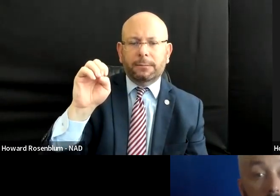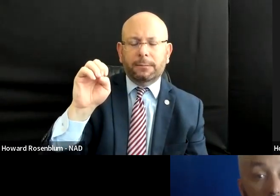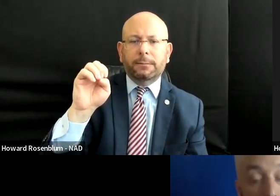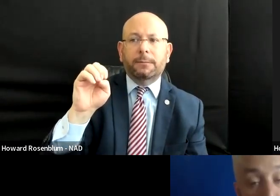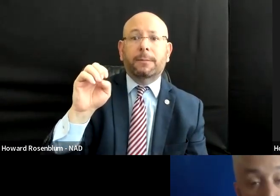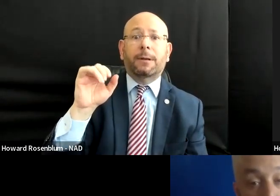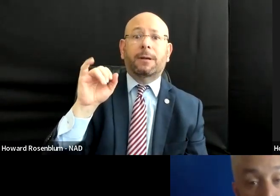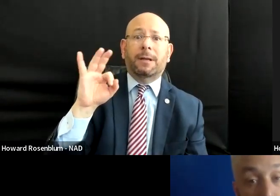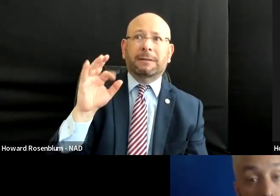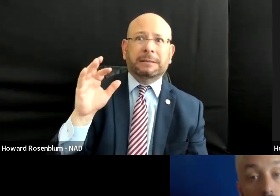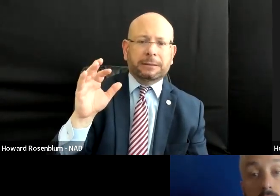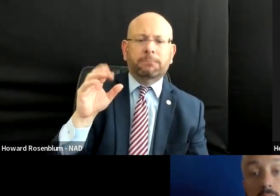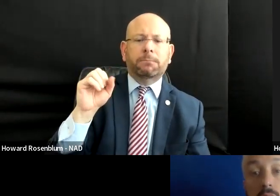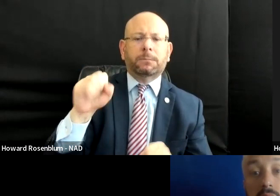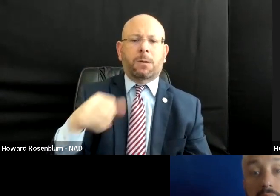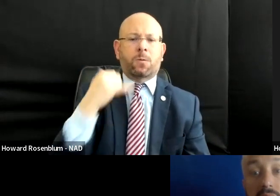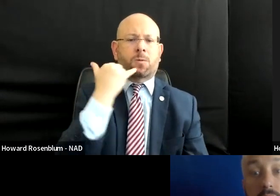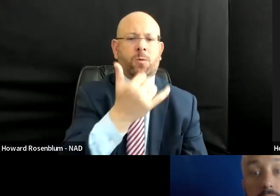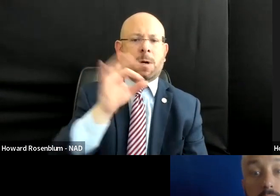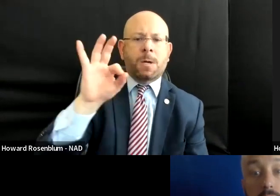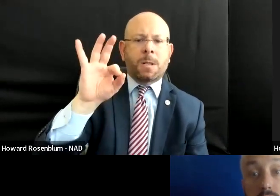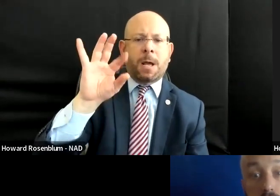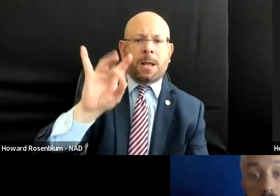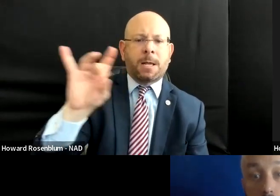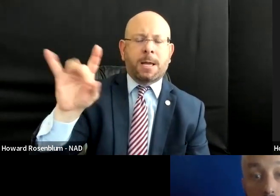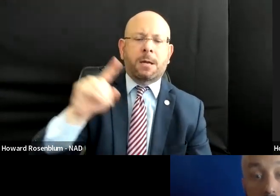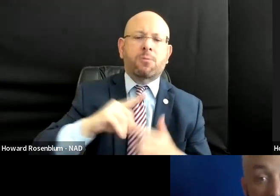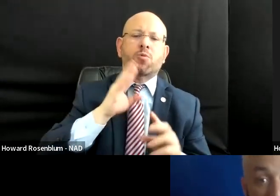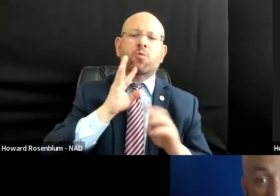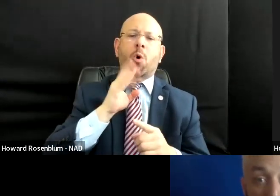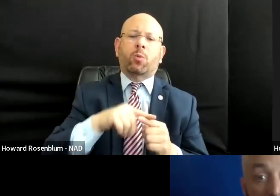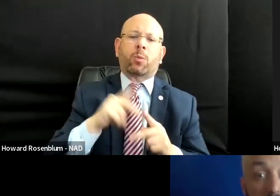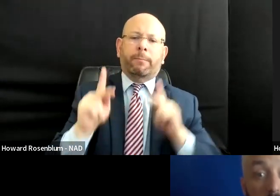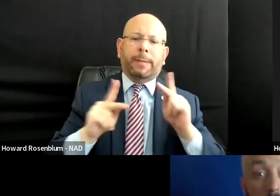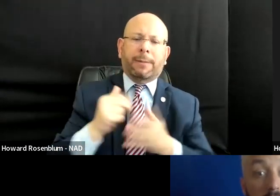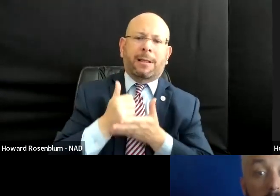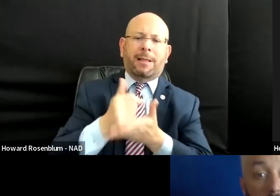988. 988 is the number one would call if they're feeling any sort of